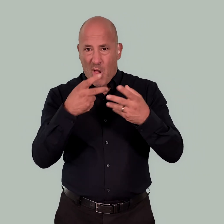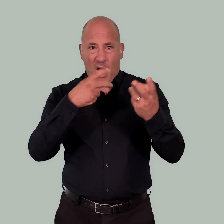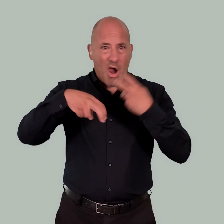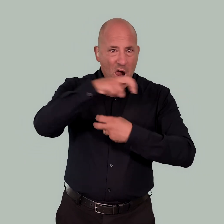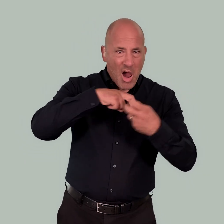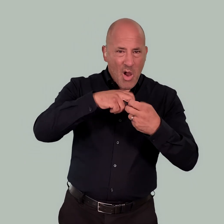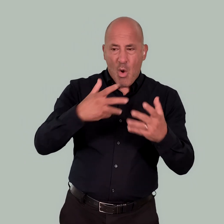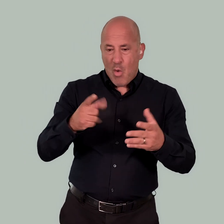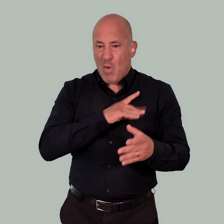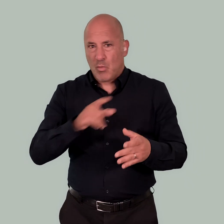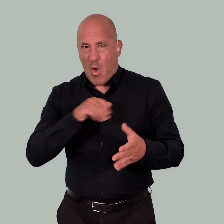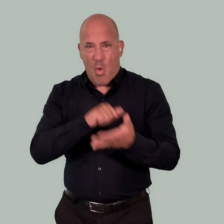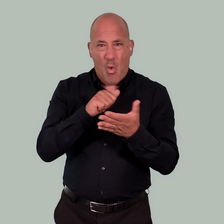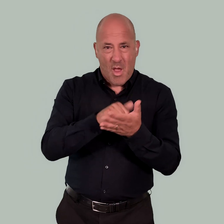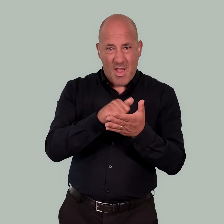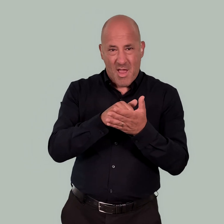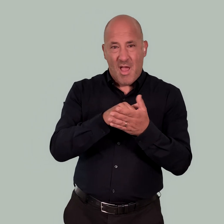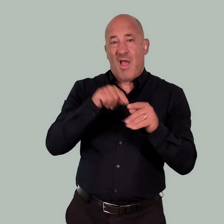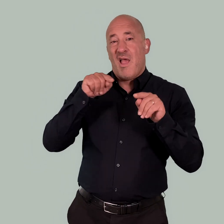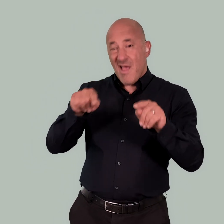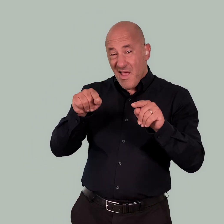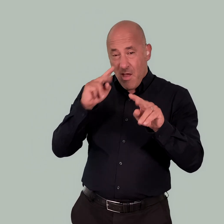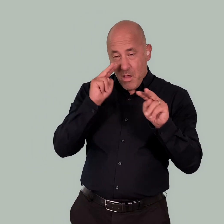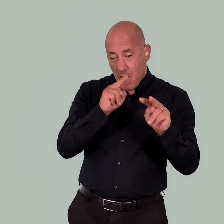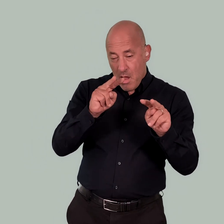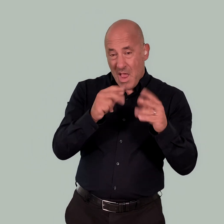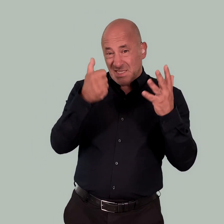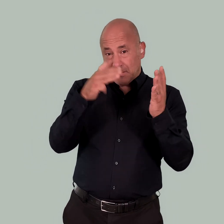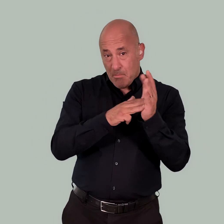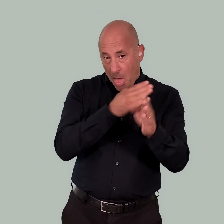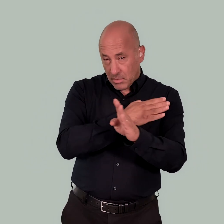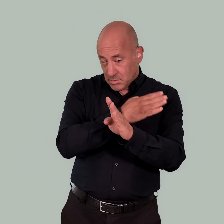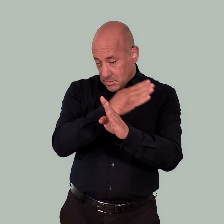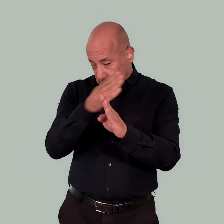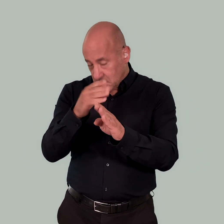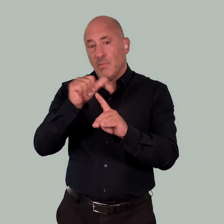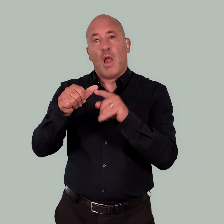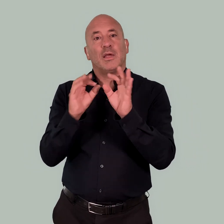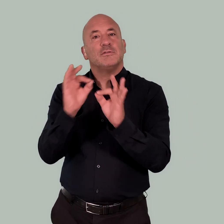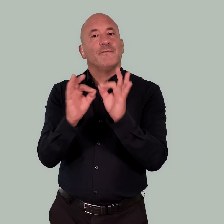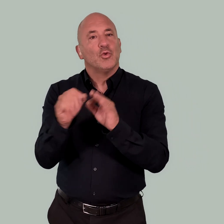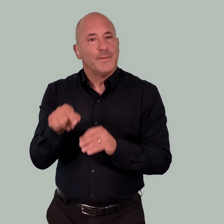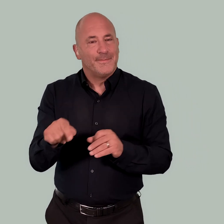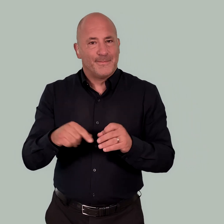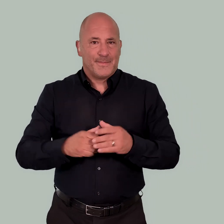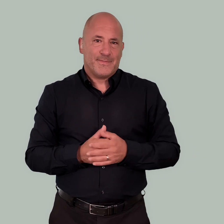hyperactivity and impulsivity during the six months prior to interview.